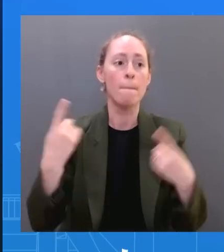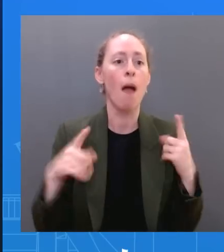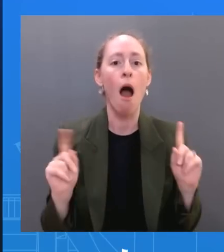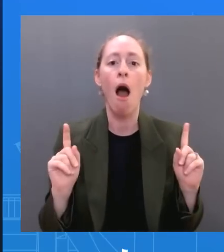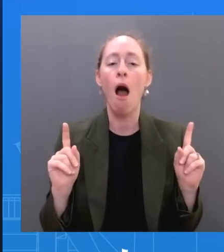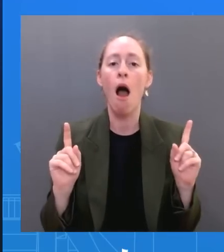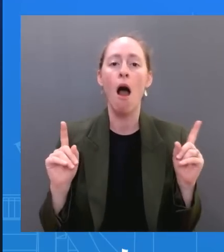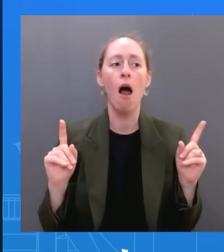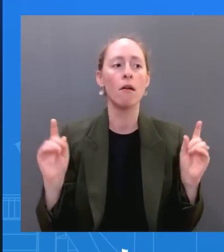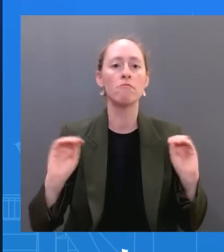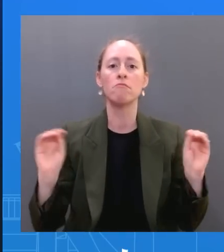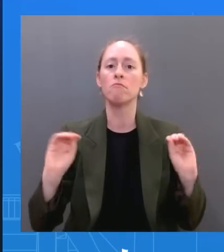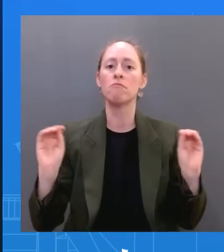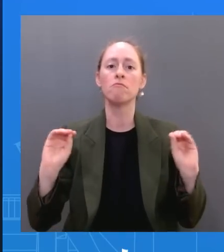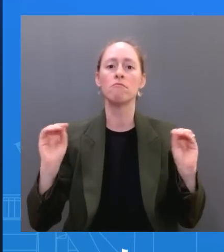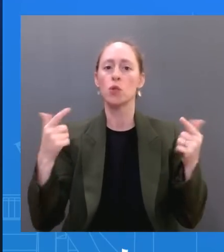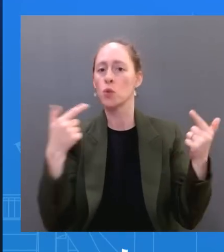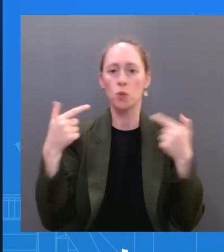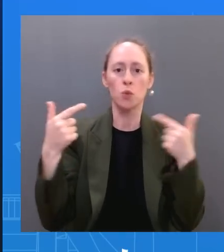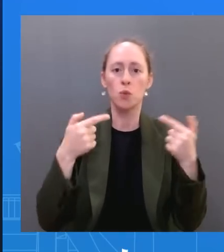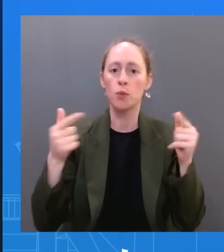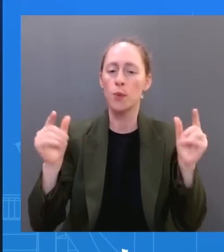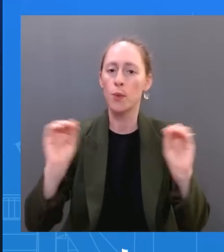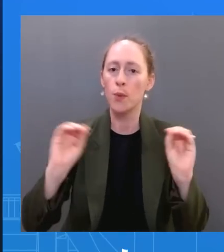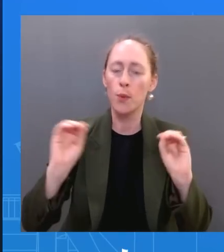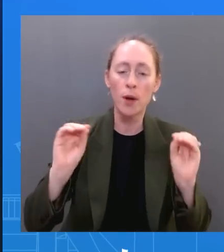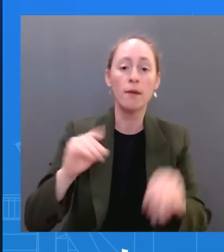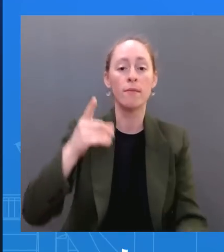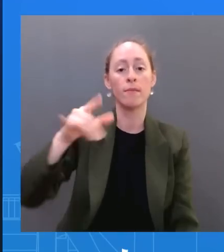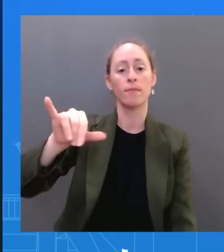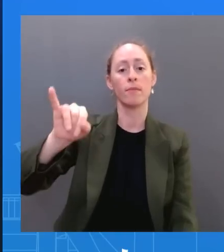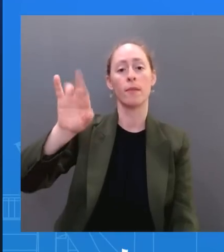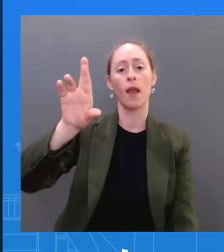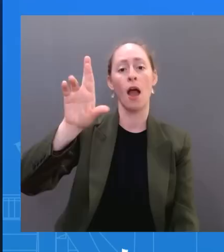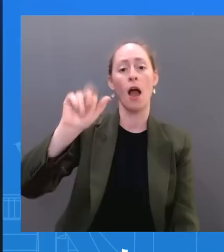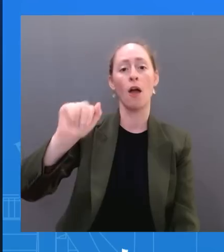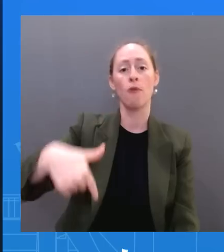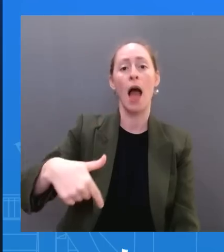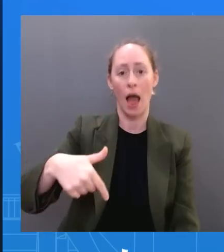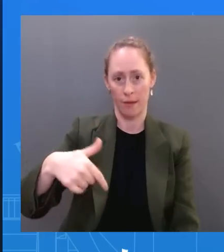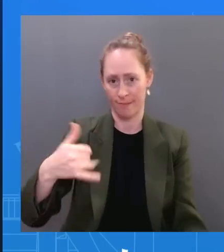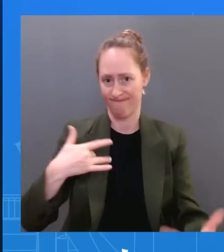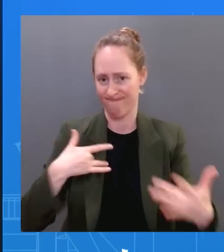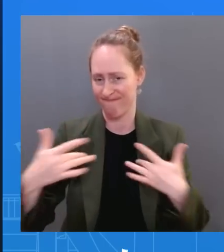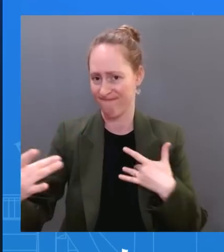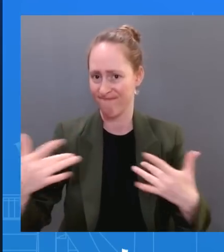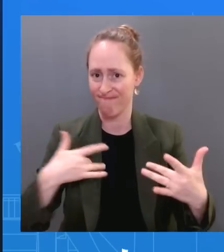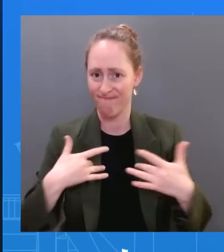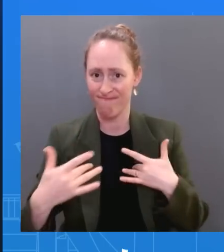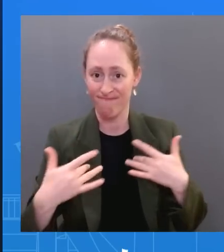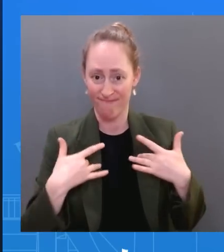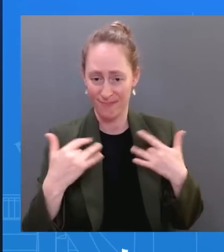significantly degrading their capabilities, including by taking out its emir, allowing us to end the U.S. combat mission